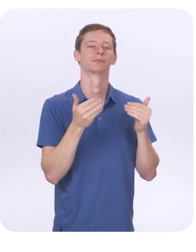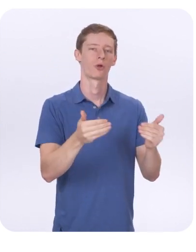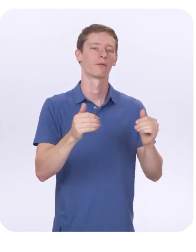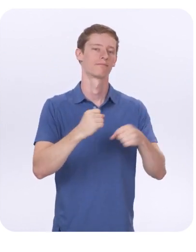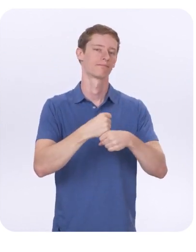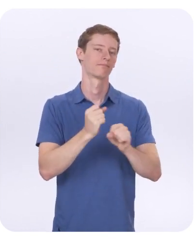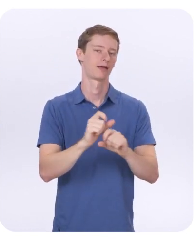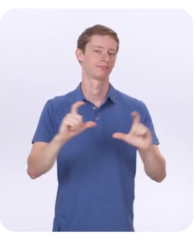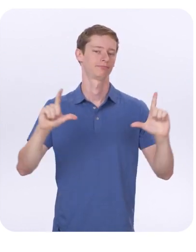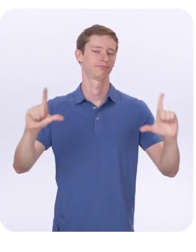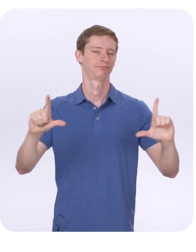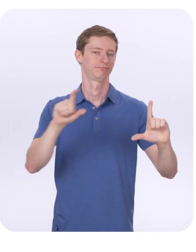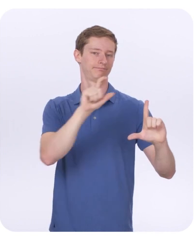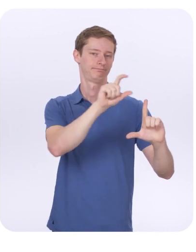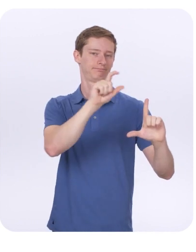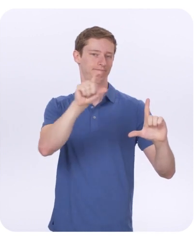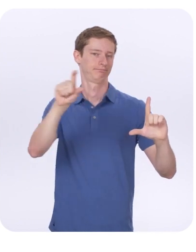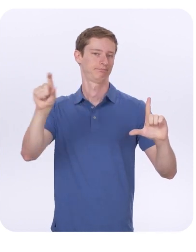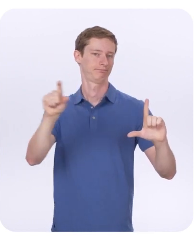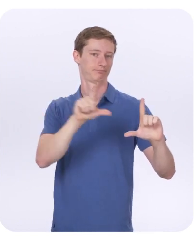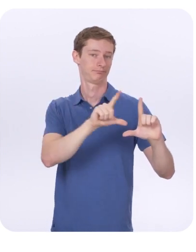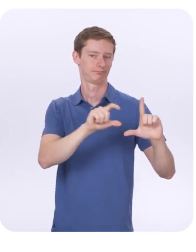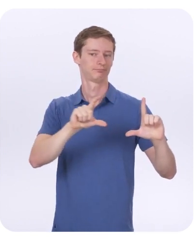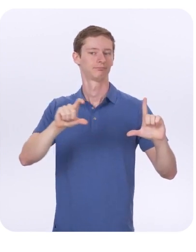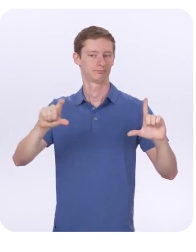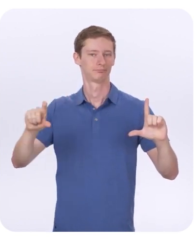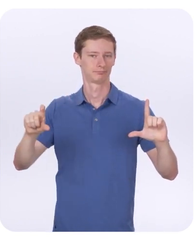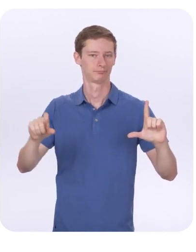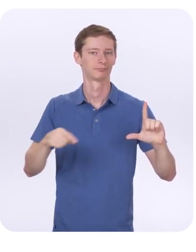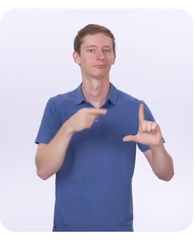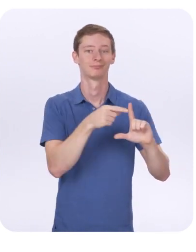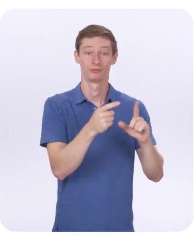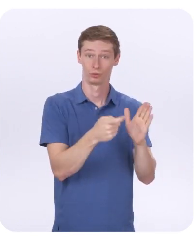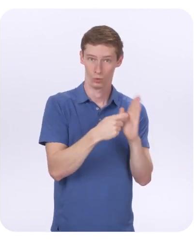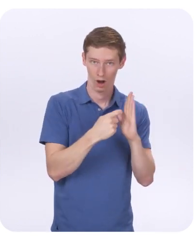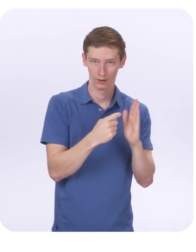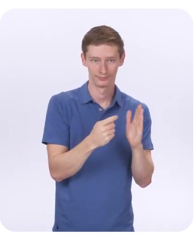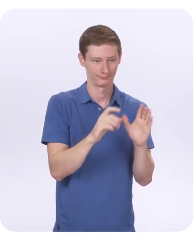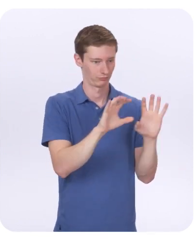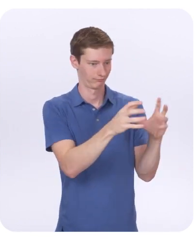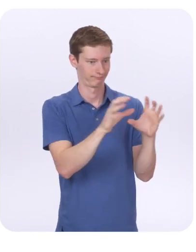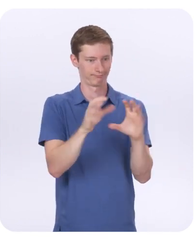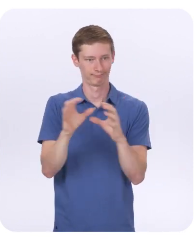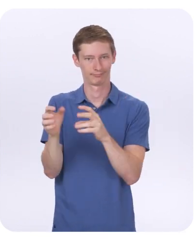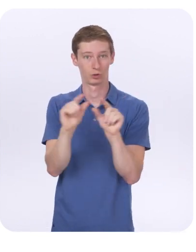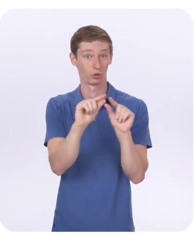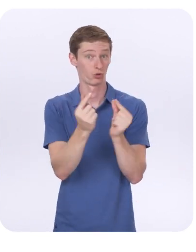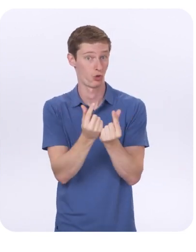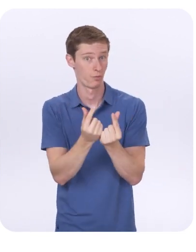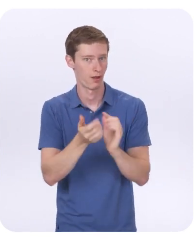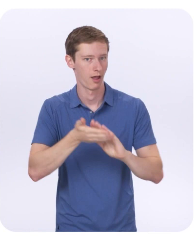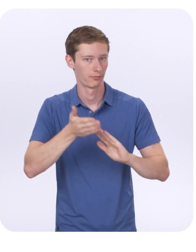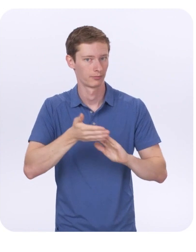The plot that we obtained shows that studio apartments on the right of the plot are